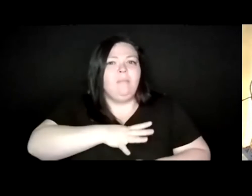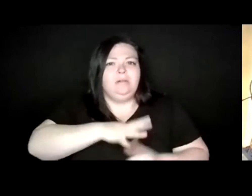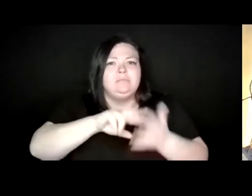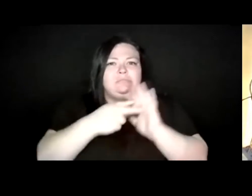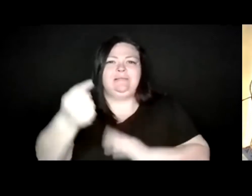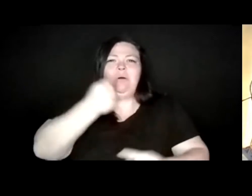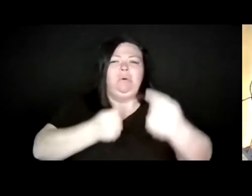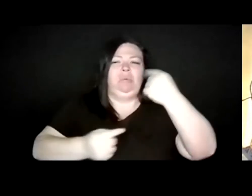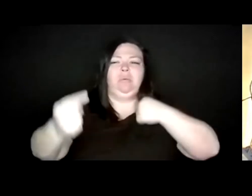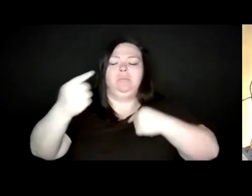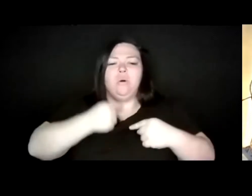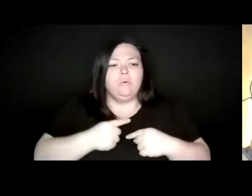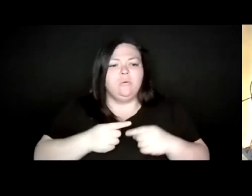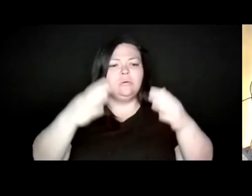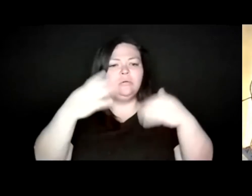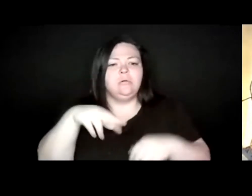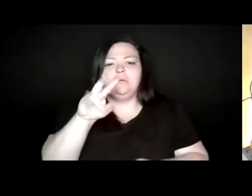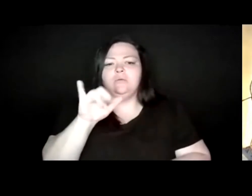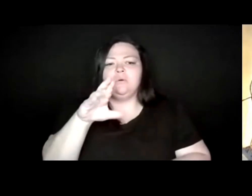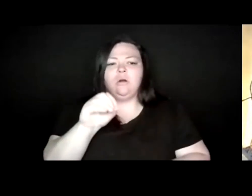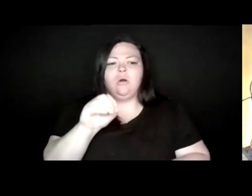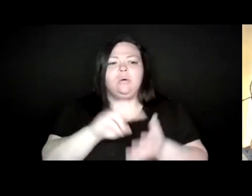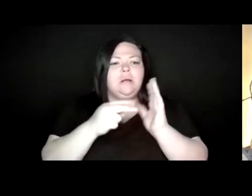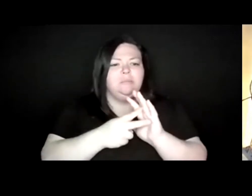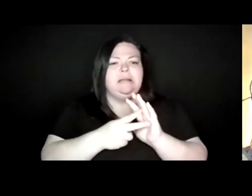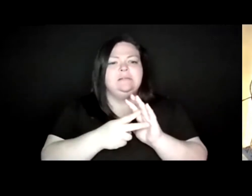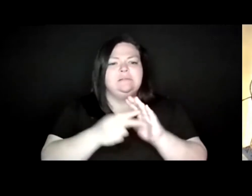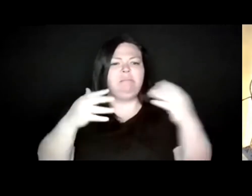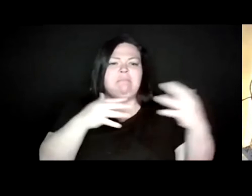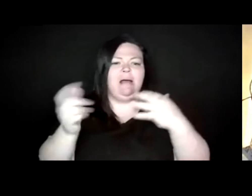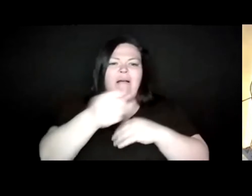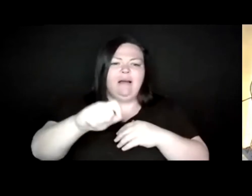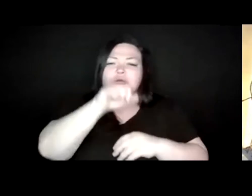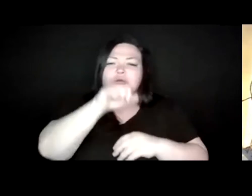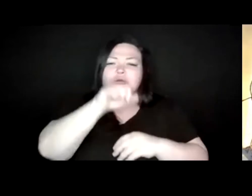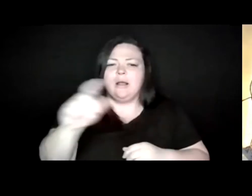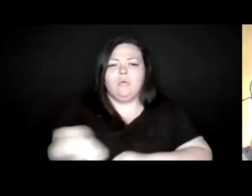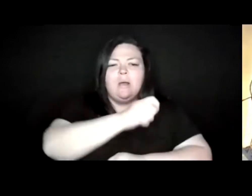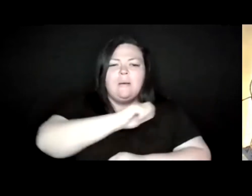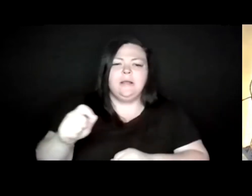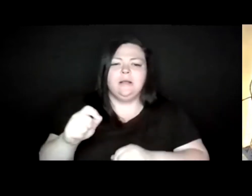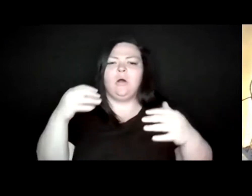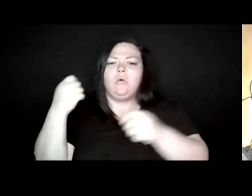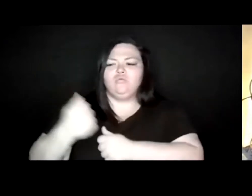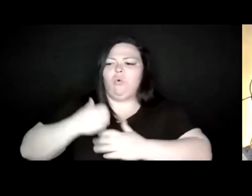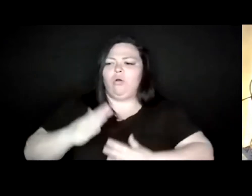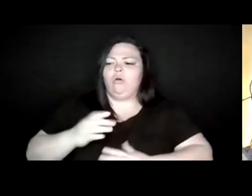Virago: a battle-axe, a dragon, a weapon. A warrior who can hold herself.//